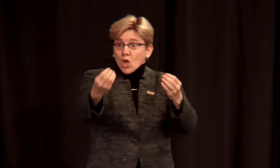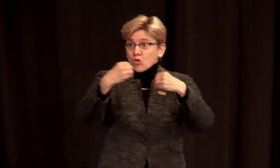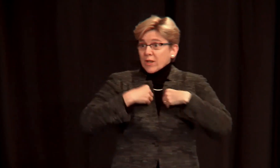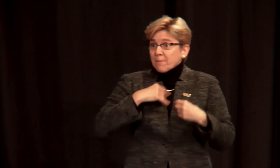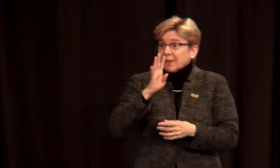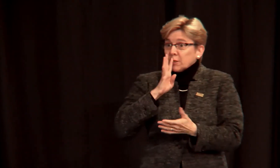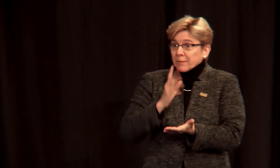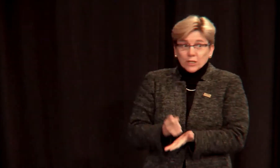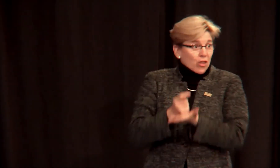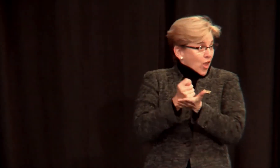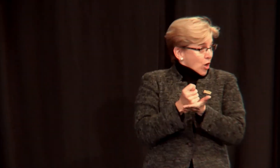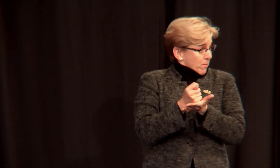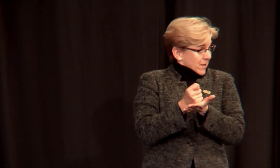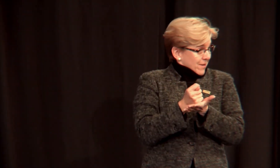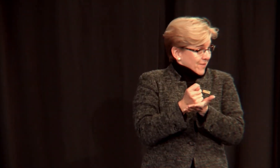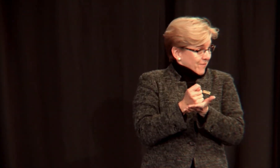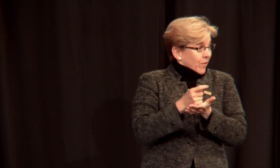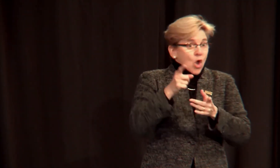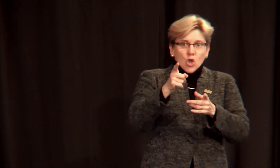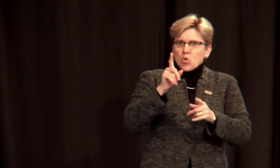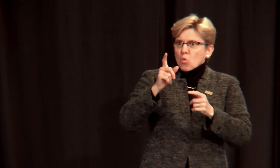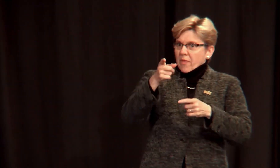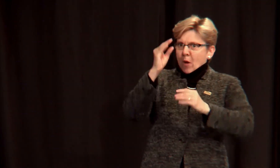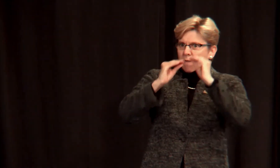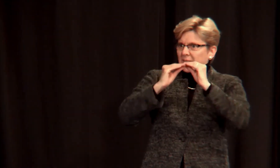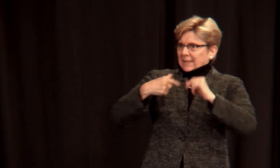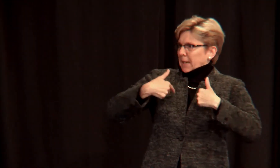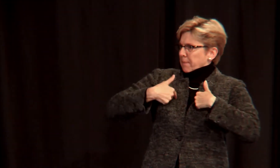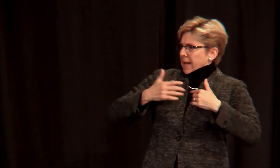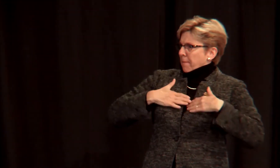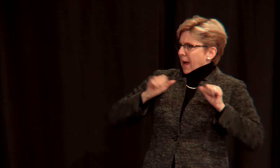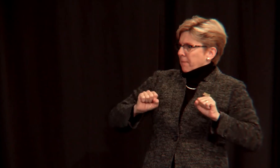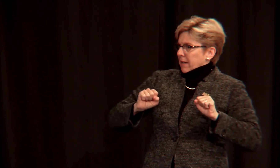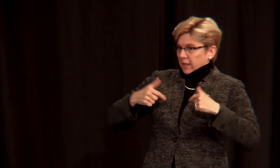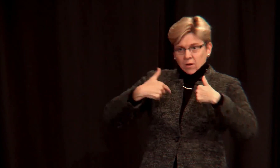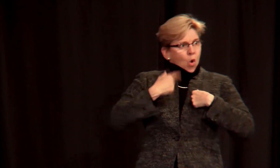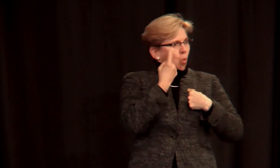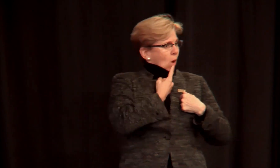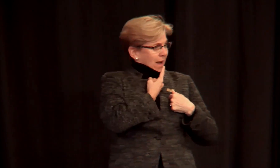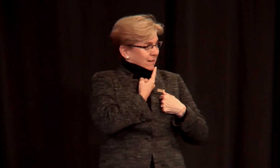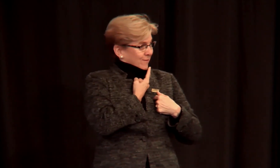and you give me speech therapy that might fix me